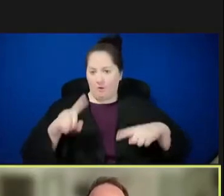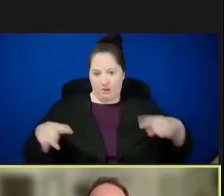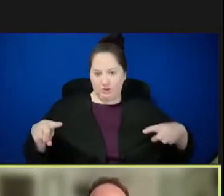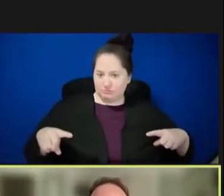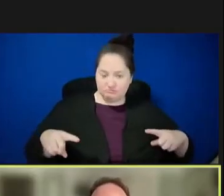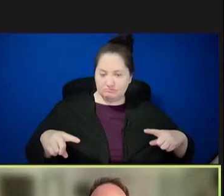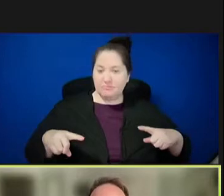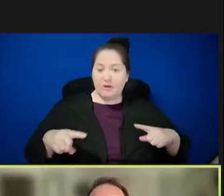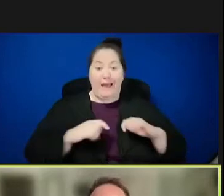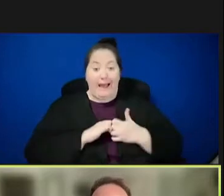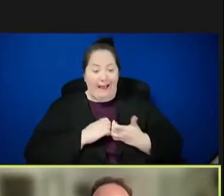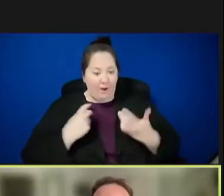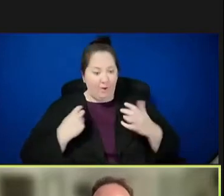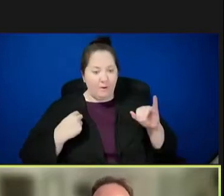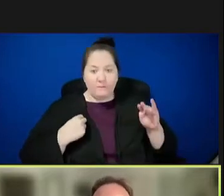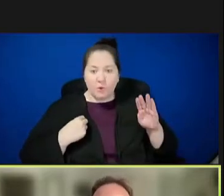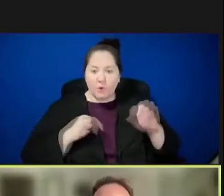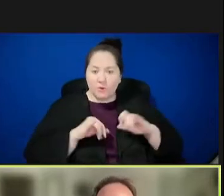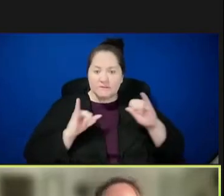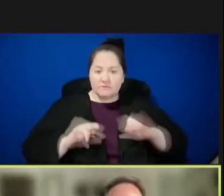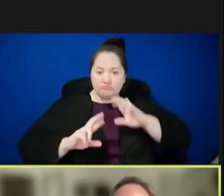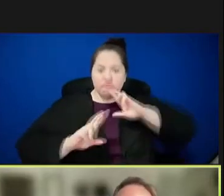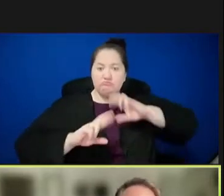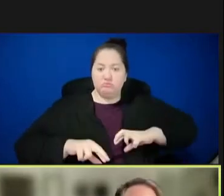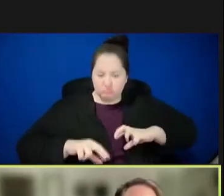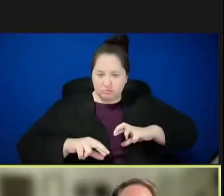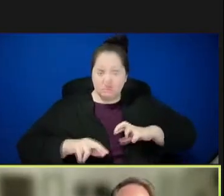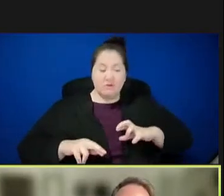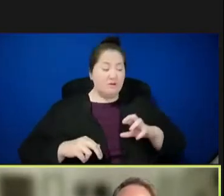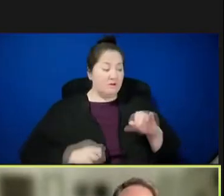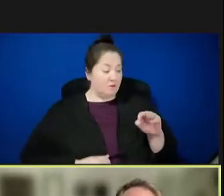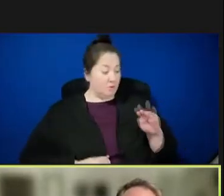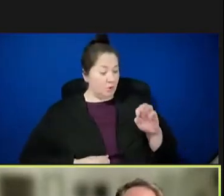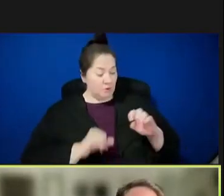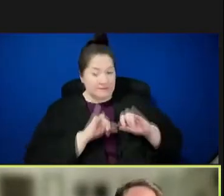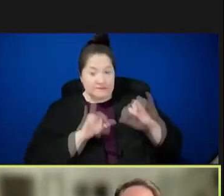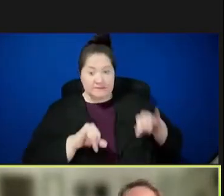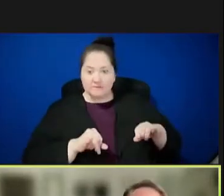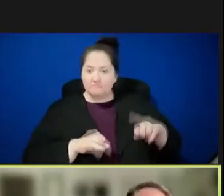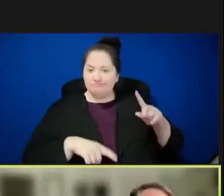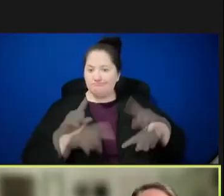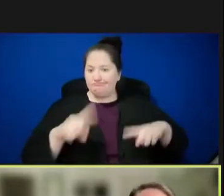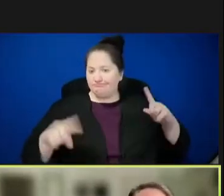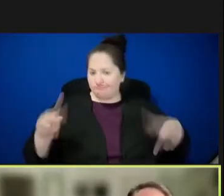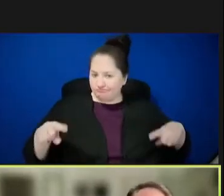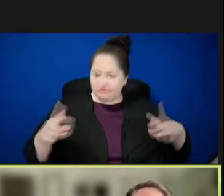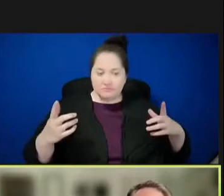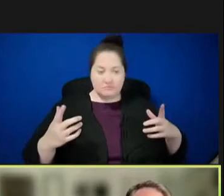responses across populations. Our immune systems are really different at the beginning of life,